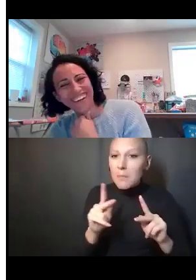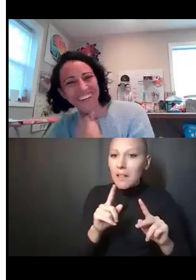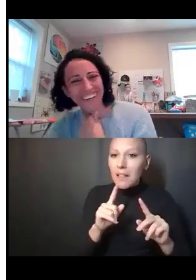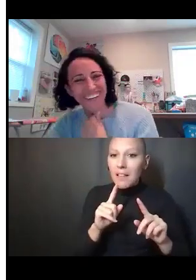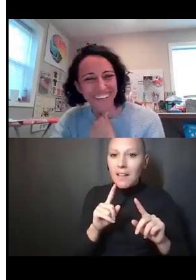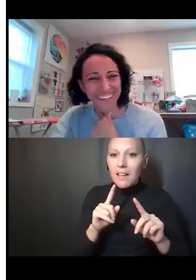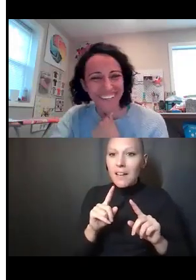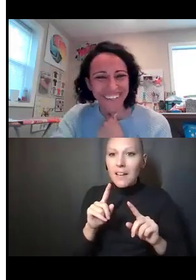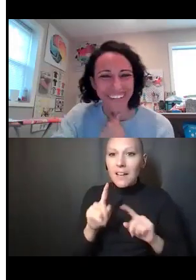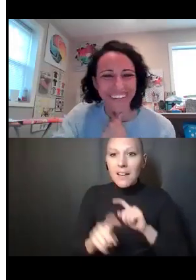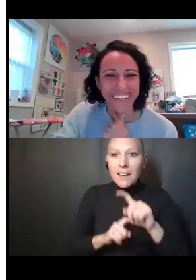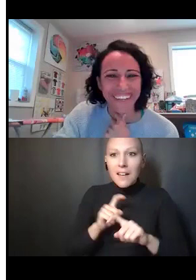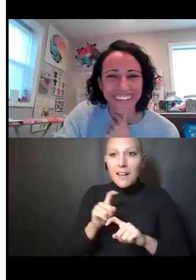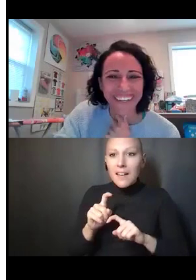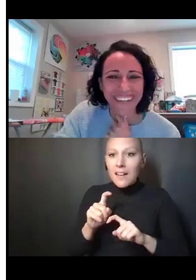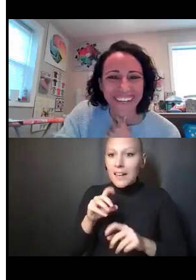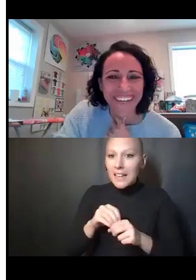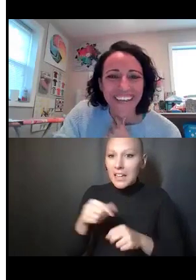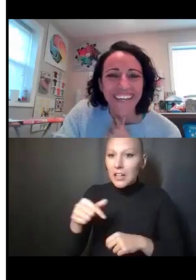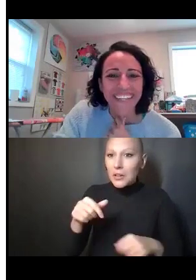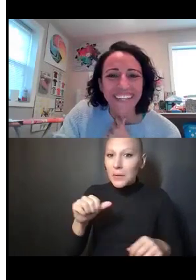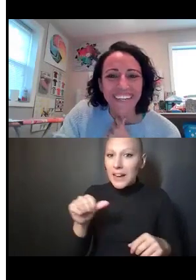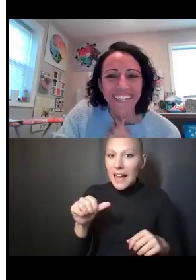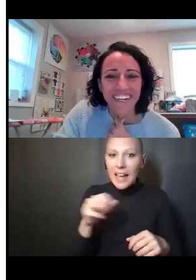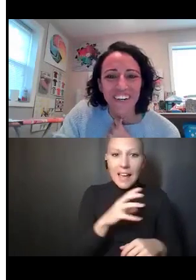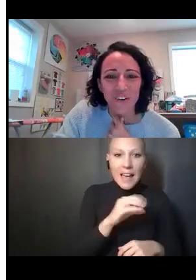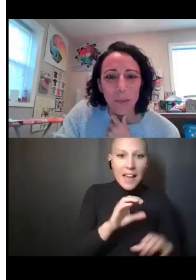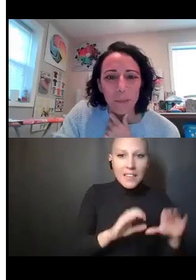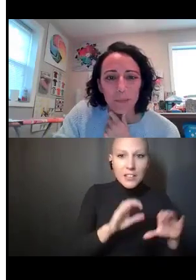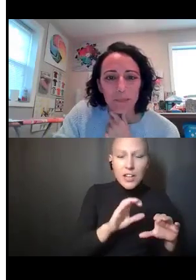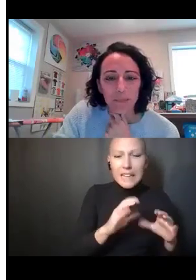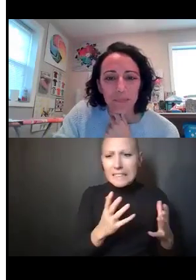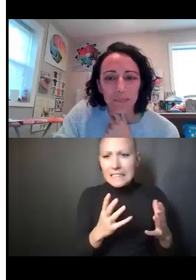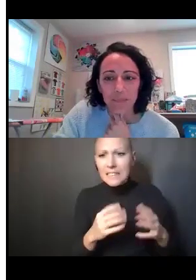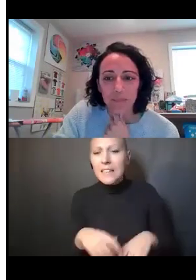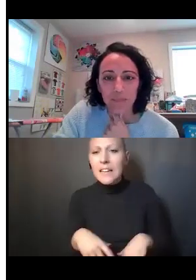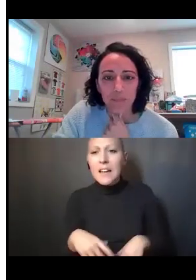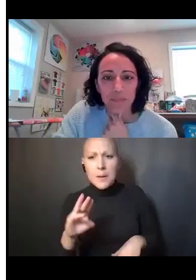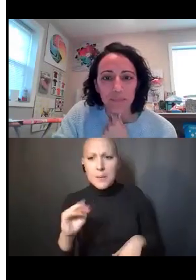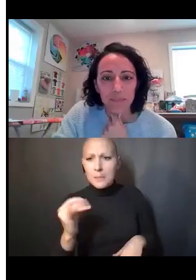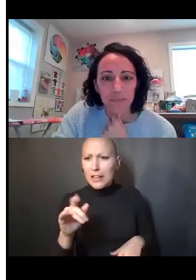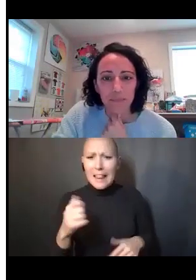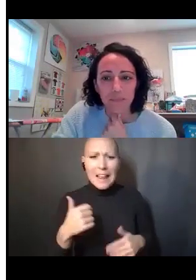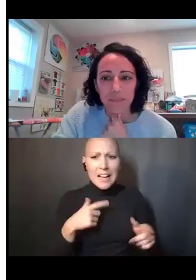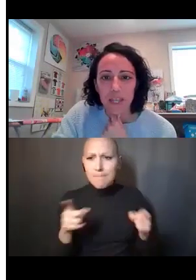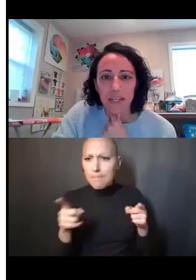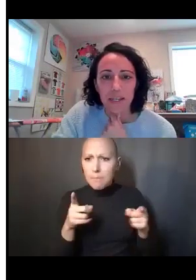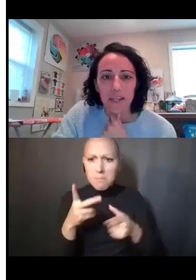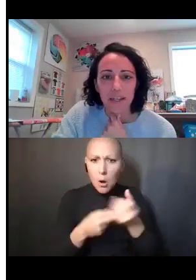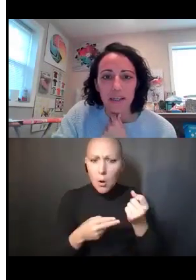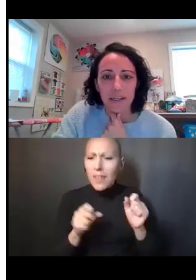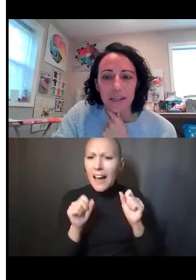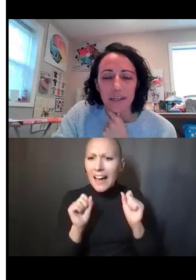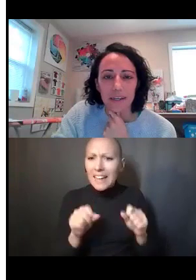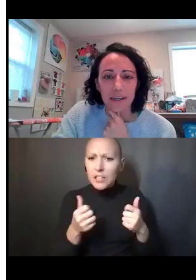I don't know how we're going to keep up with it though. I mean, I can try to go through the chat and respond to some as well as help you answer these, but if you can .. .